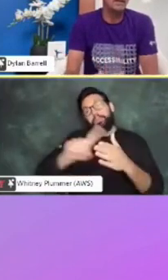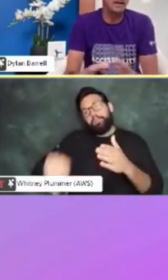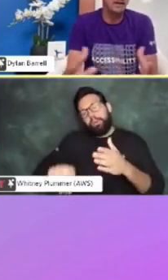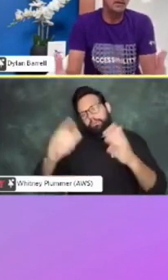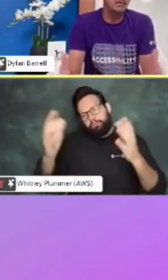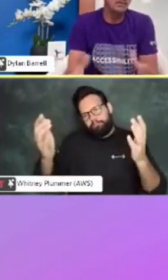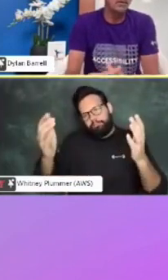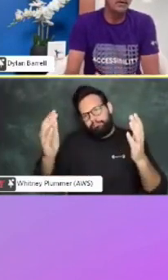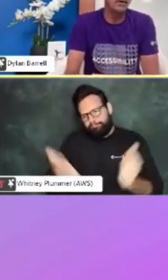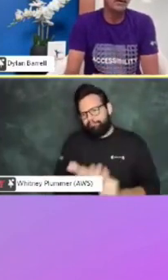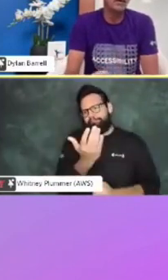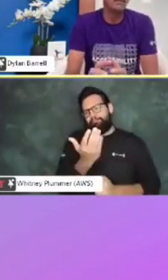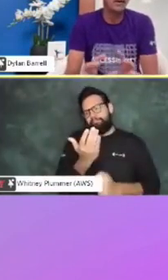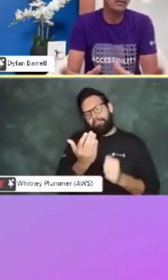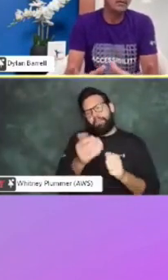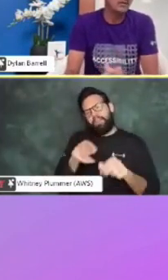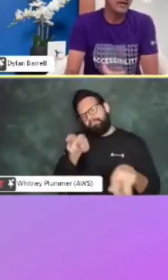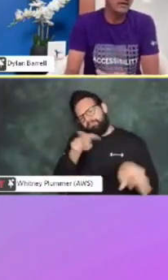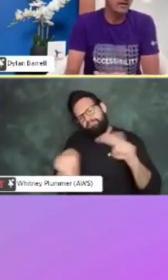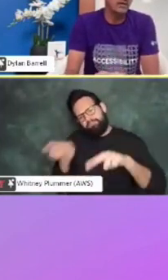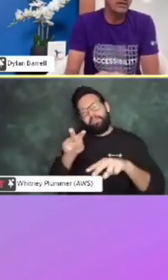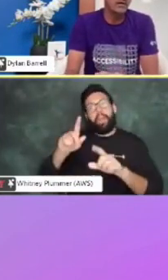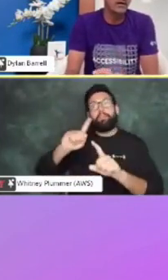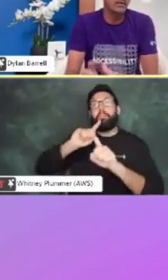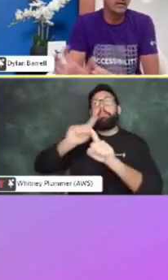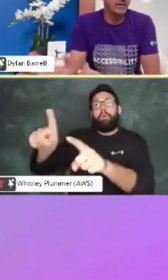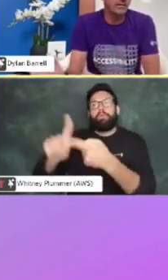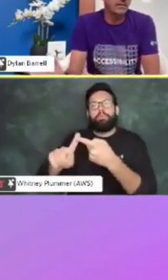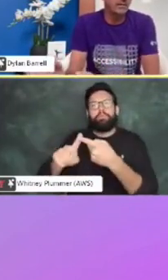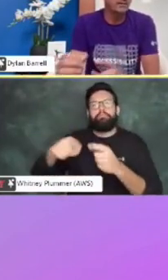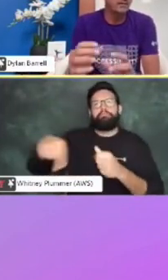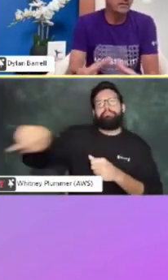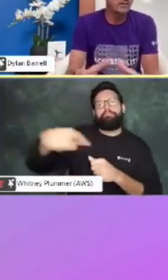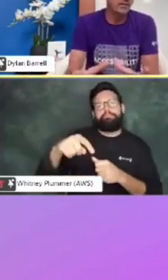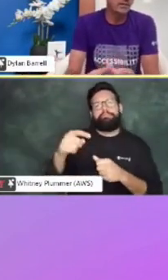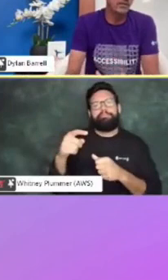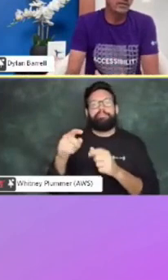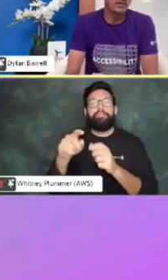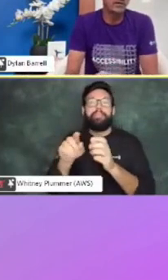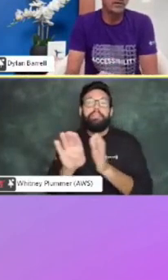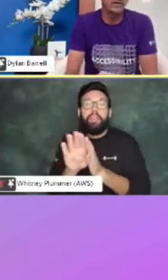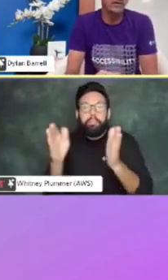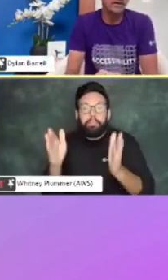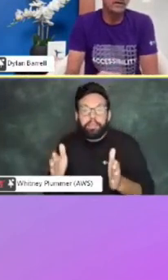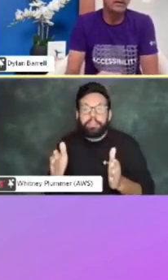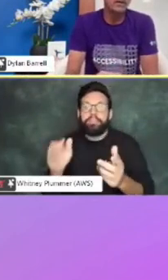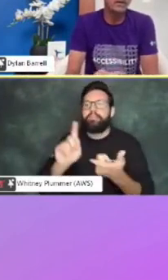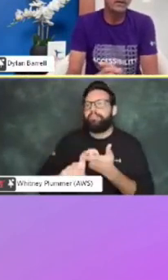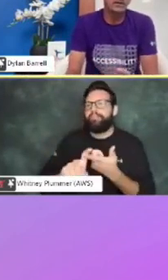and can be reported on to the stakeholders, whether that's the developers or the executives